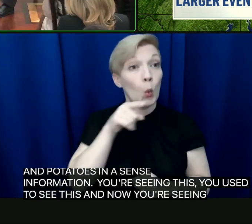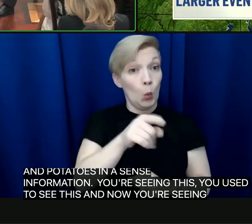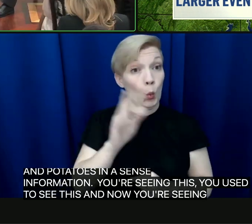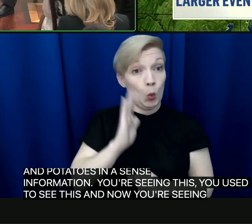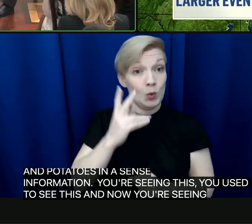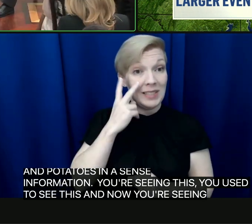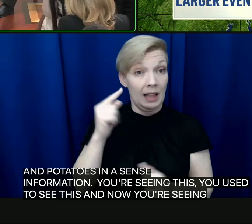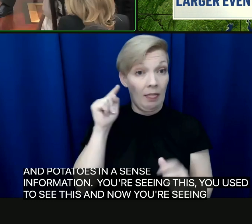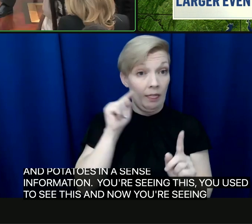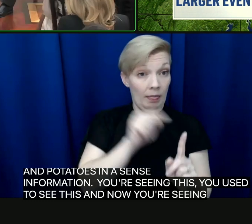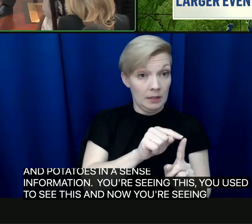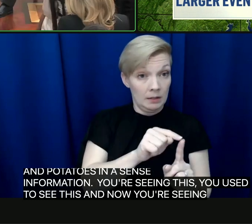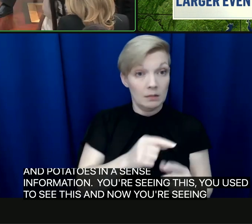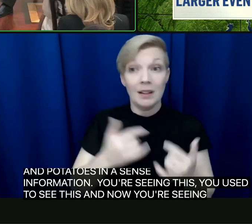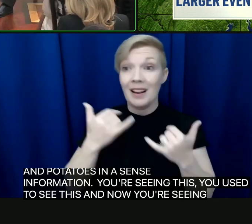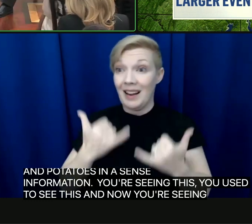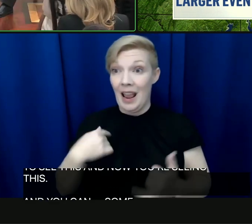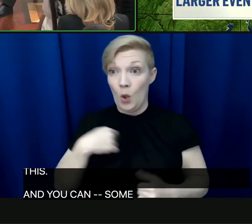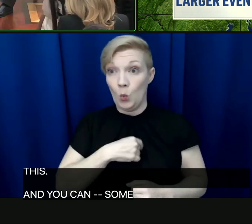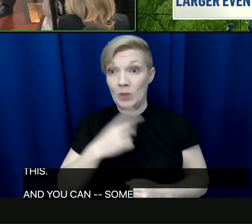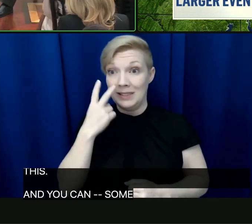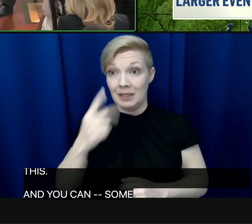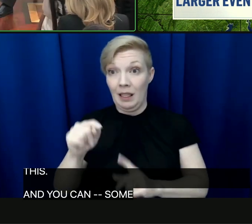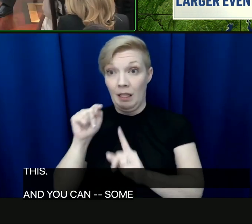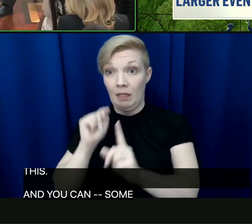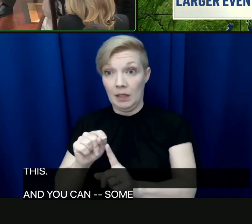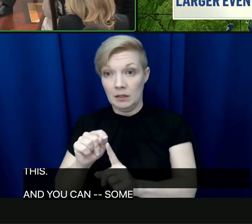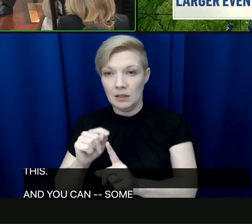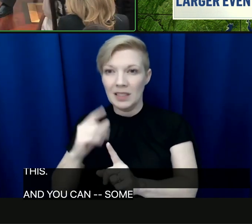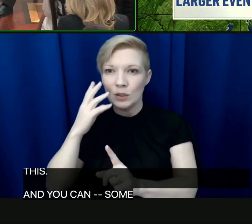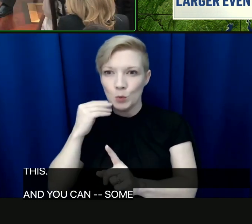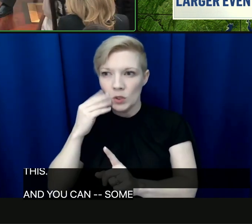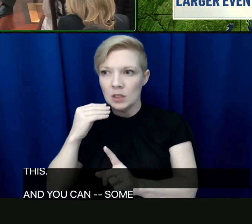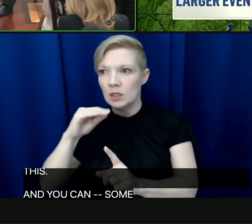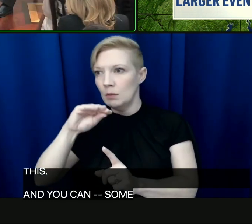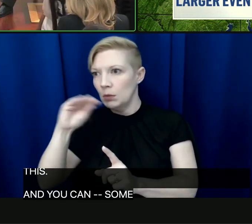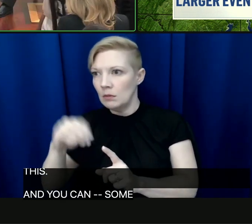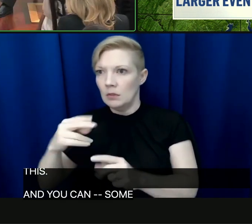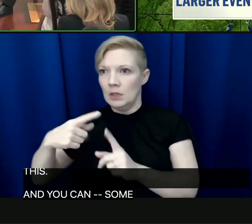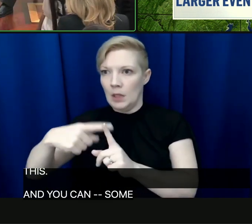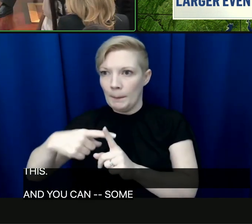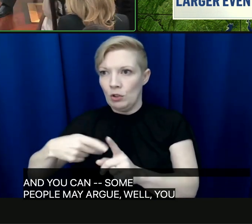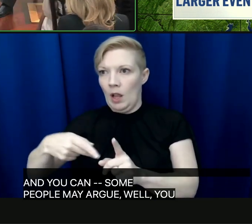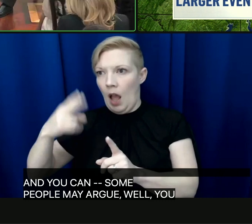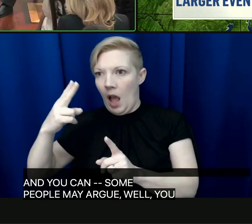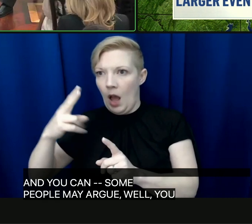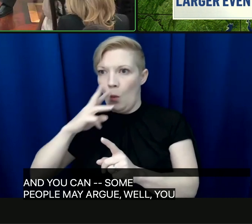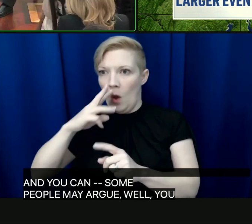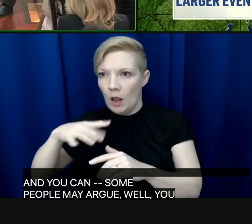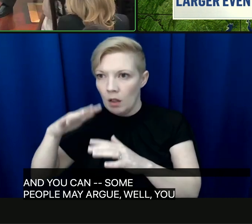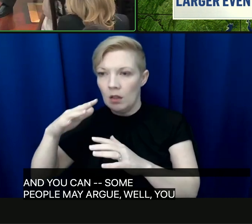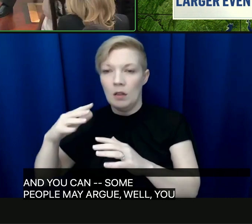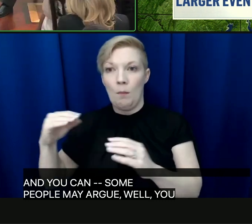well, you know. That we don't know that this is a human connection.